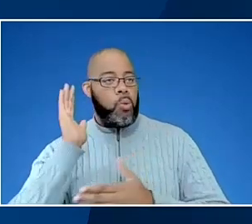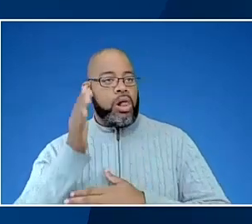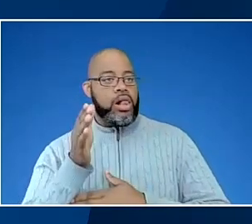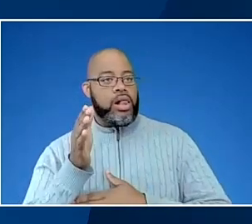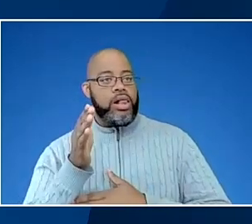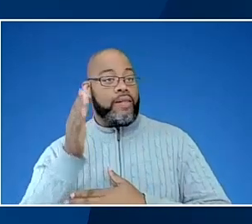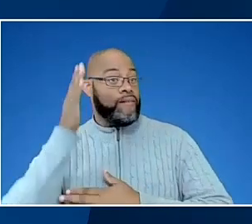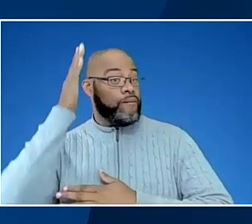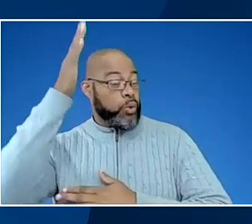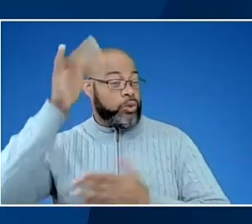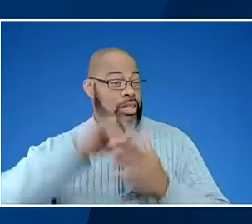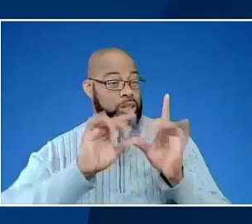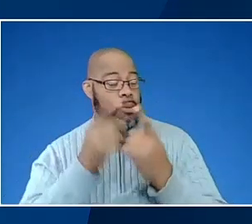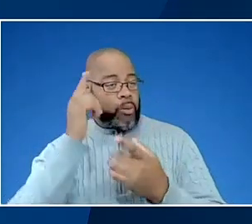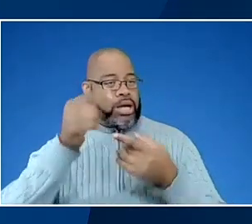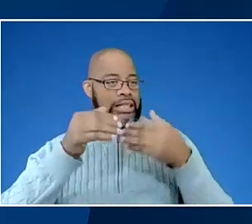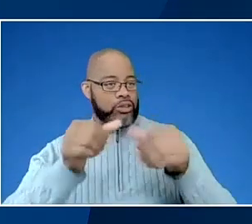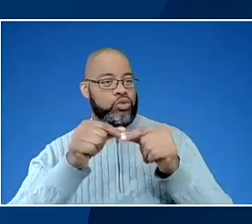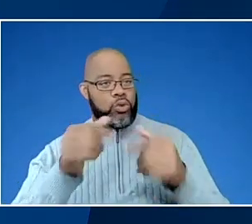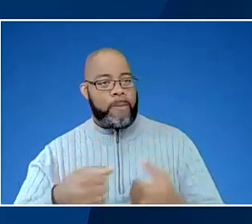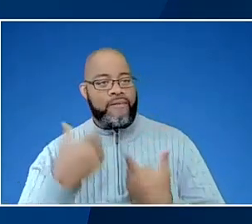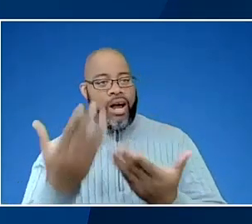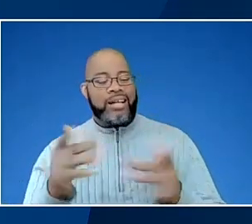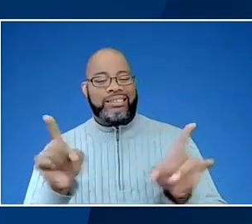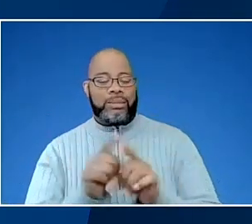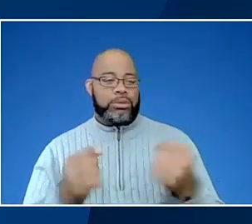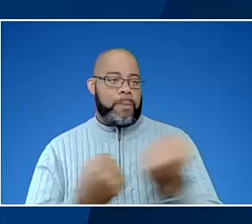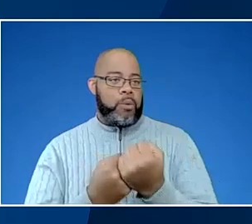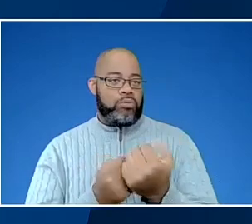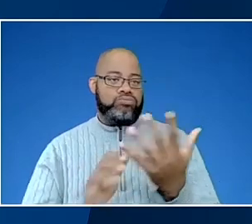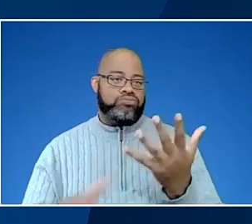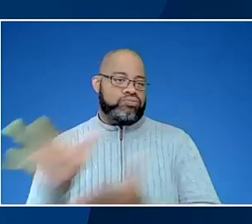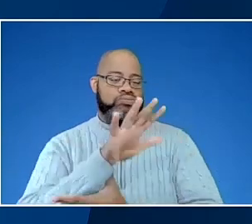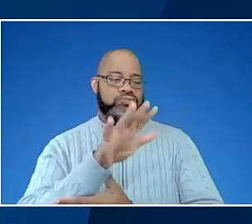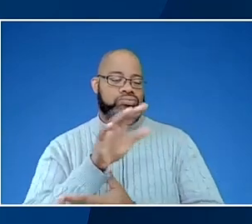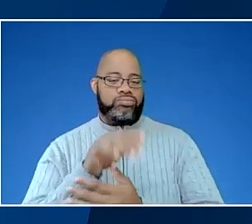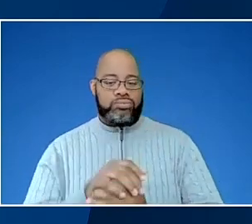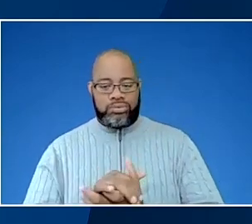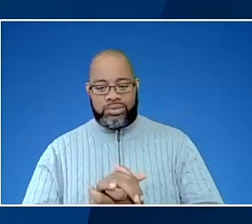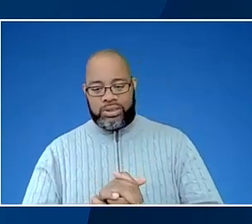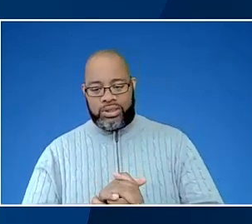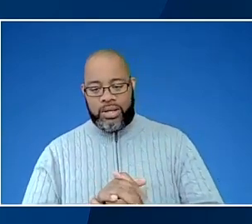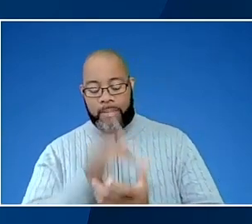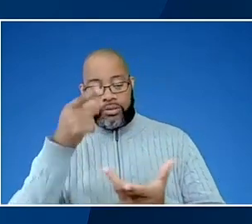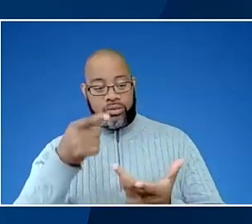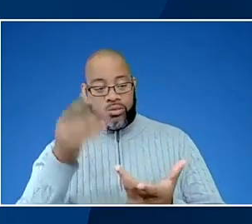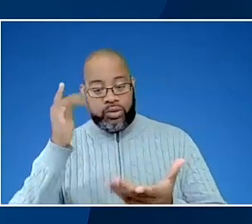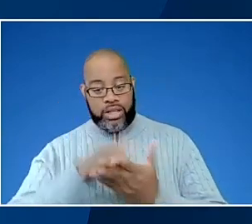the Department will continue to provide the same support across all sectors. Because, you know, the TRIO Programs, our